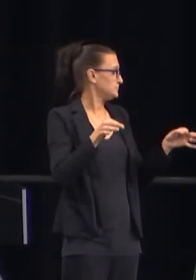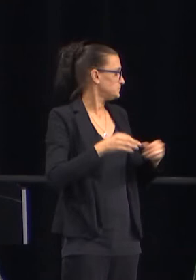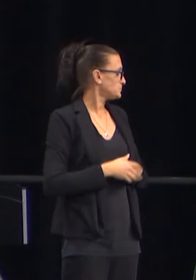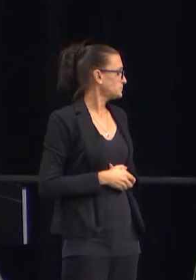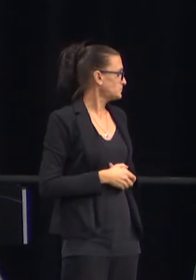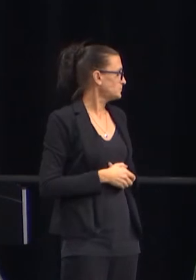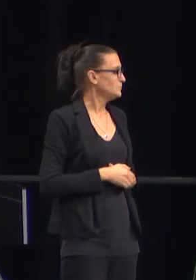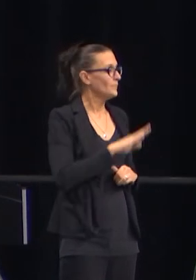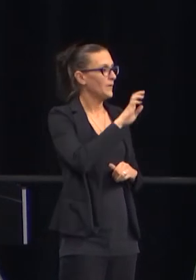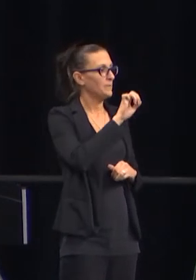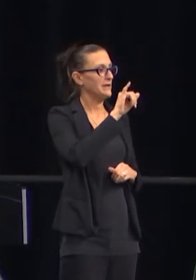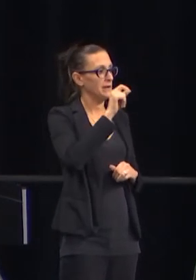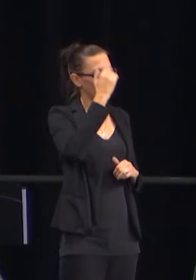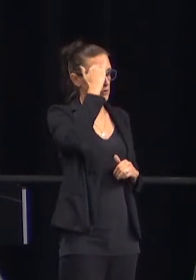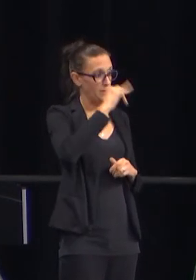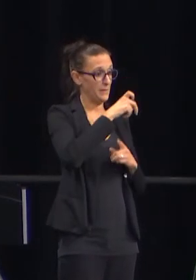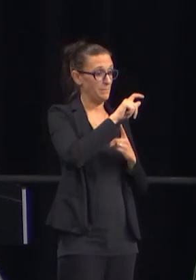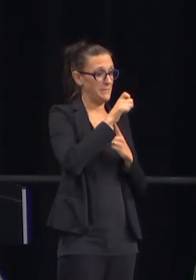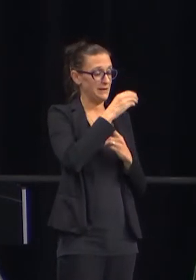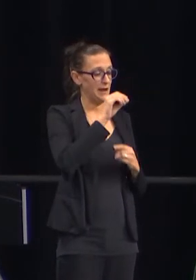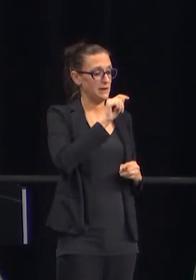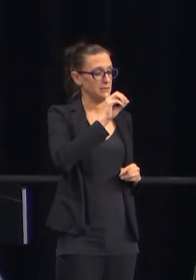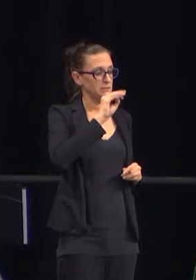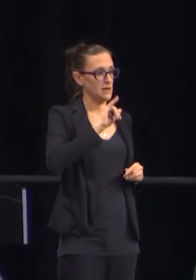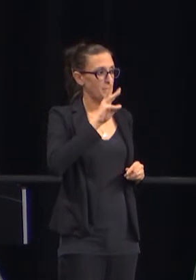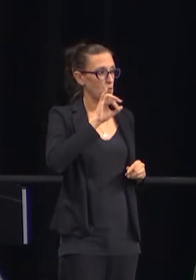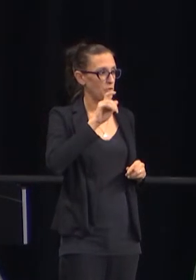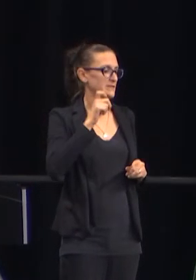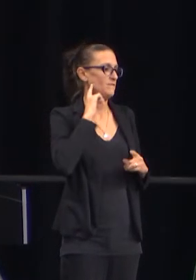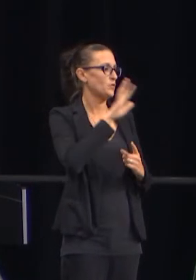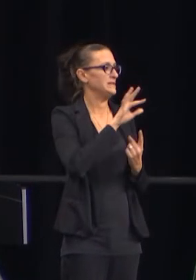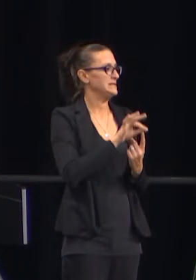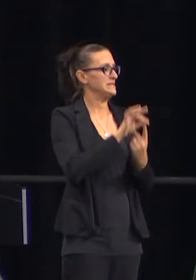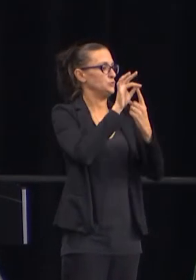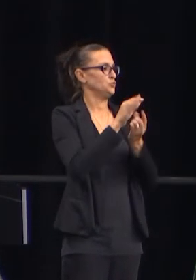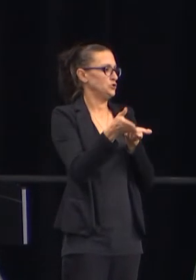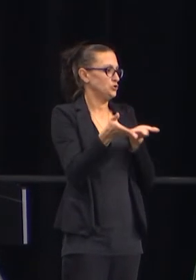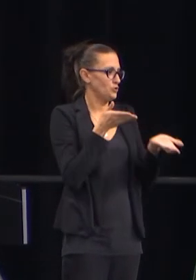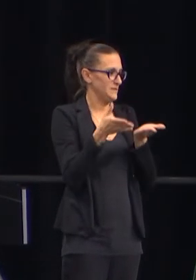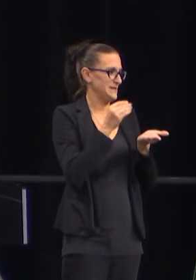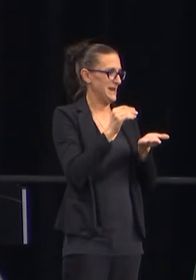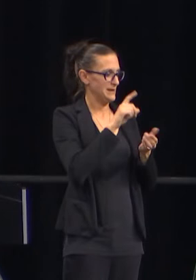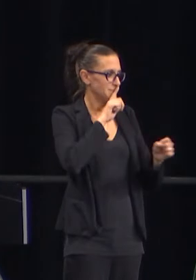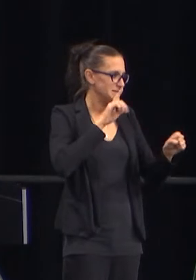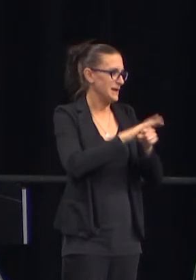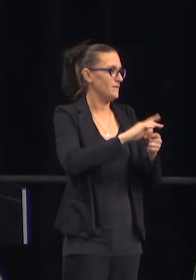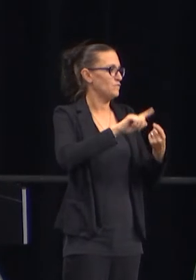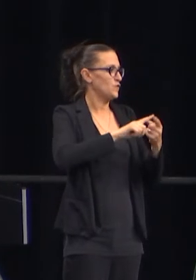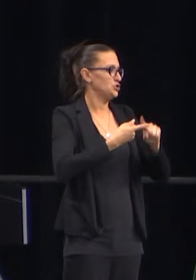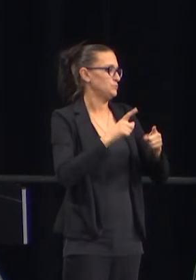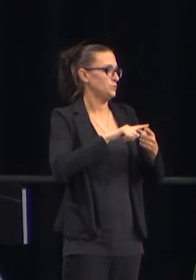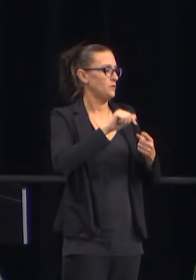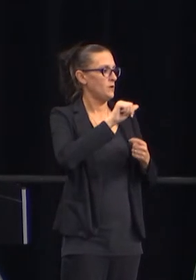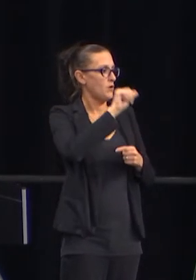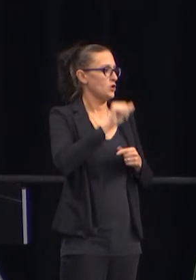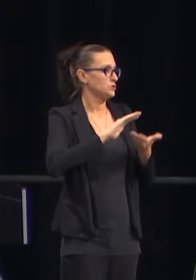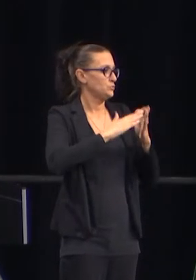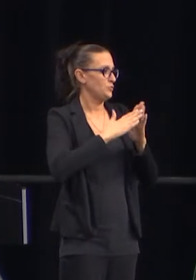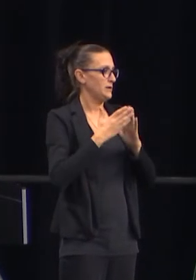"Be it known that Pete and Tomi Winstead "for their distinguished service and dedicated friendship "to the Austin Community College District